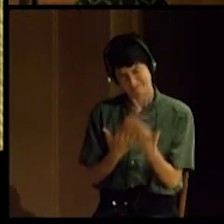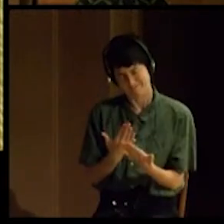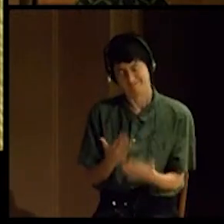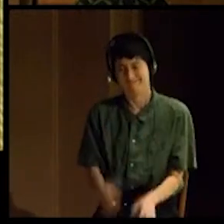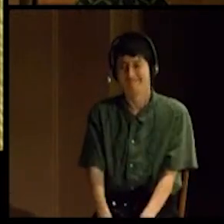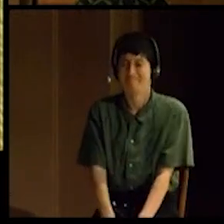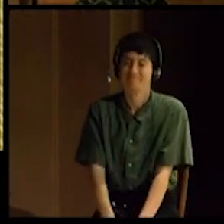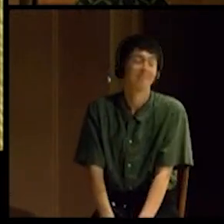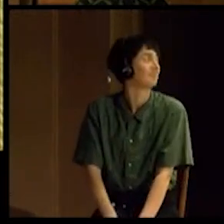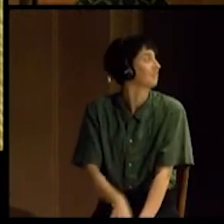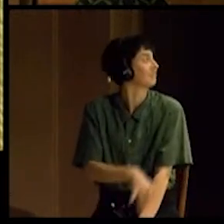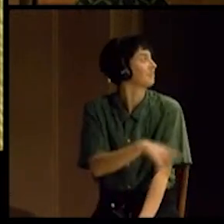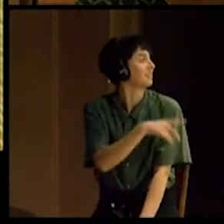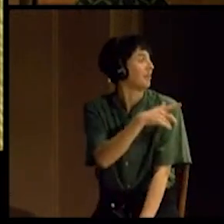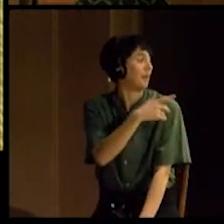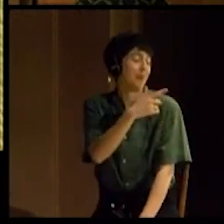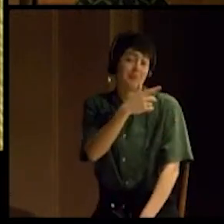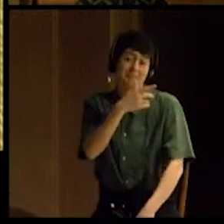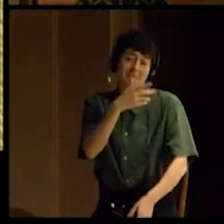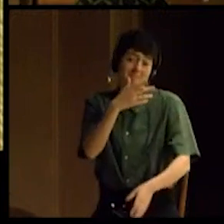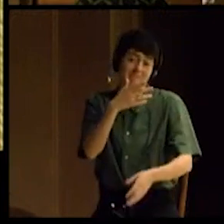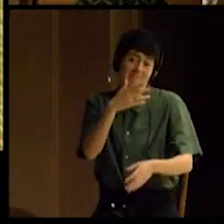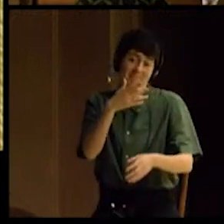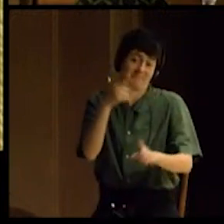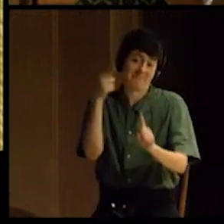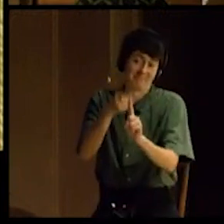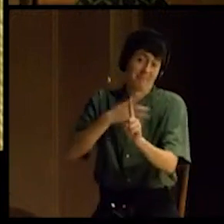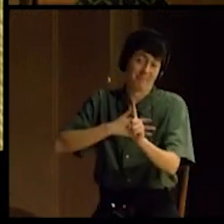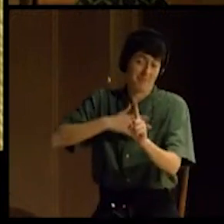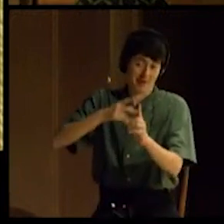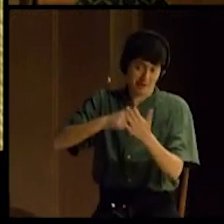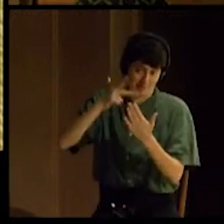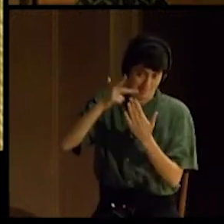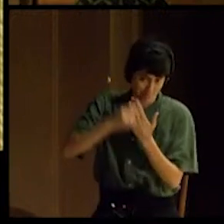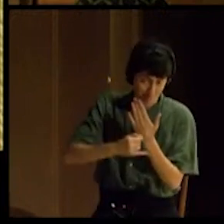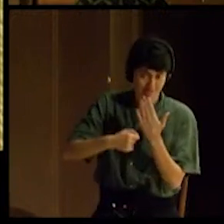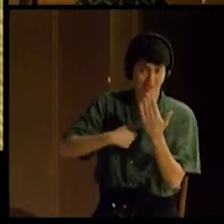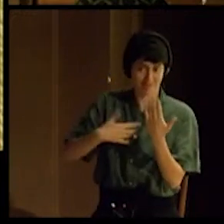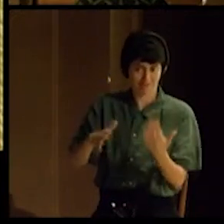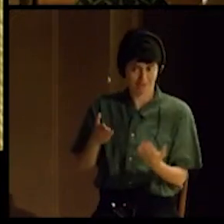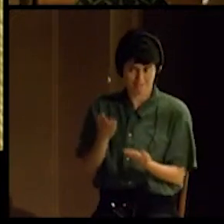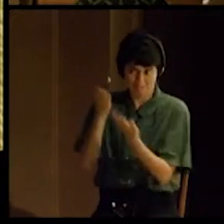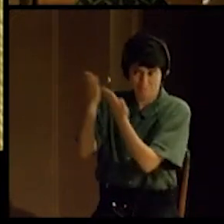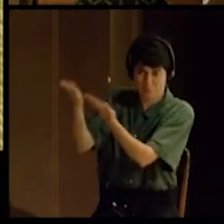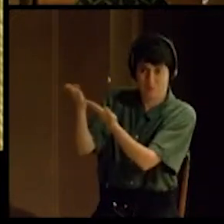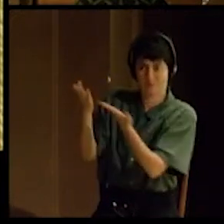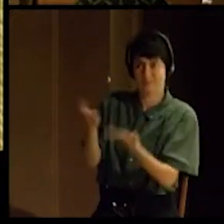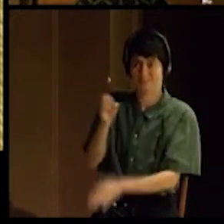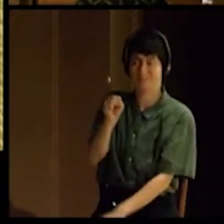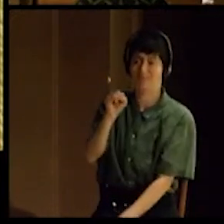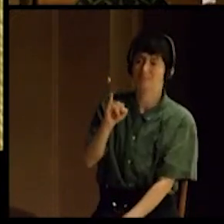that I proposed for my Peter Buck fellowship here at the Smithsonian to Carla Dove, which can be paraphrased as,